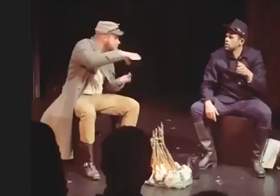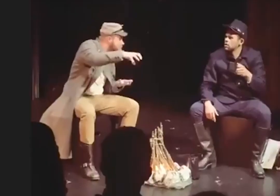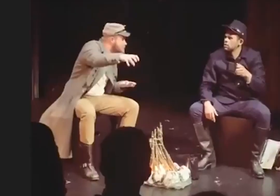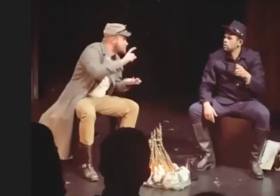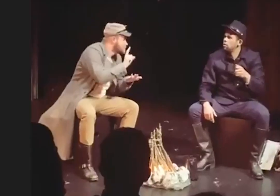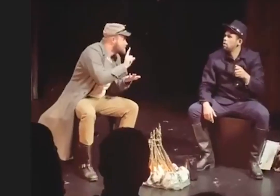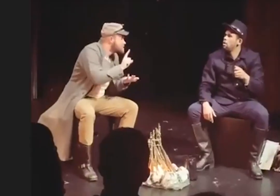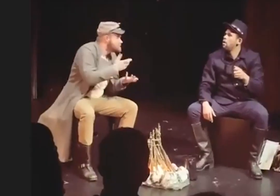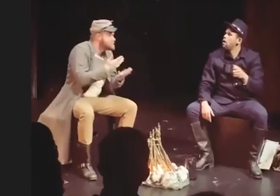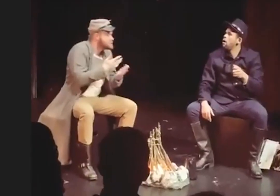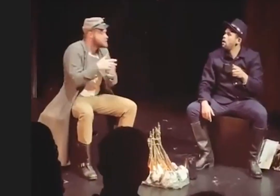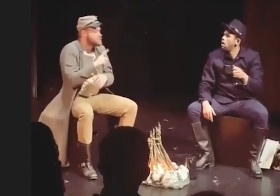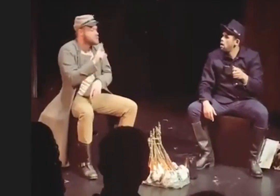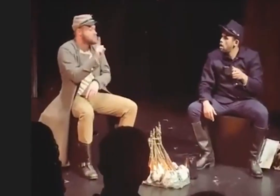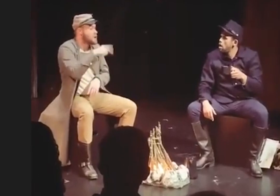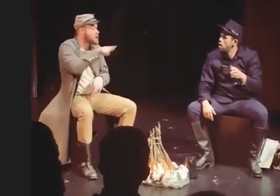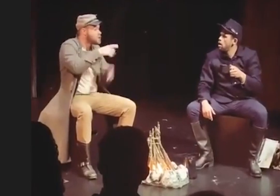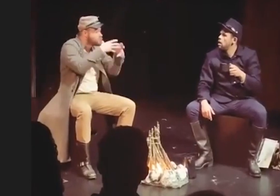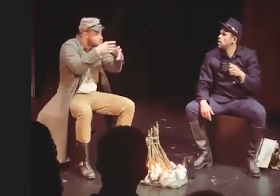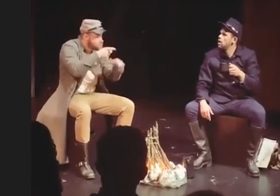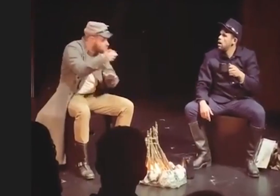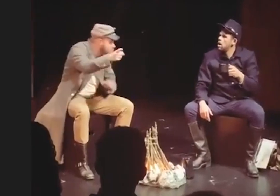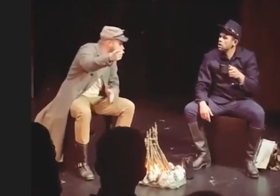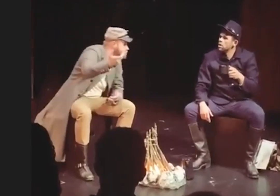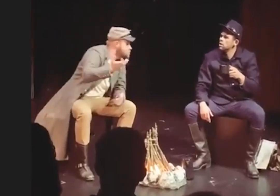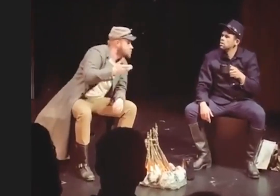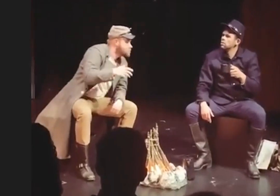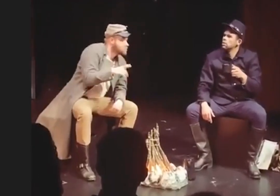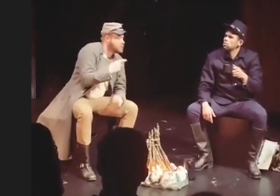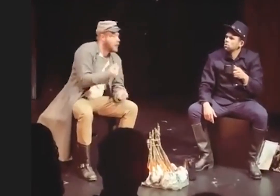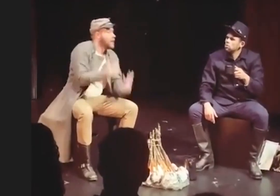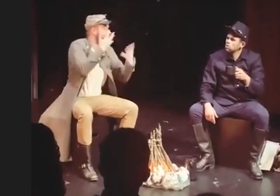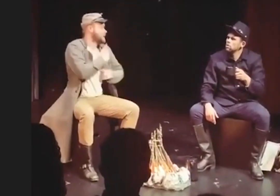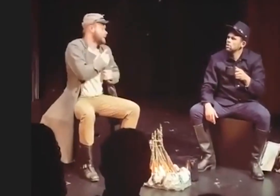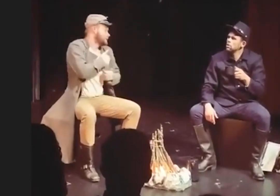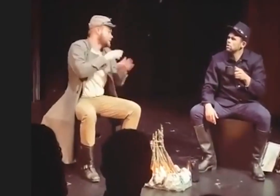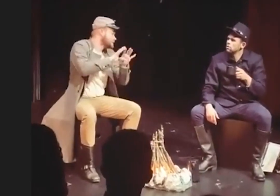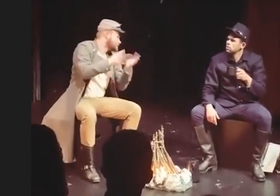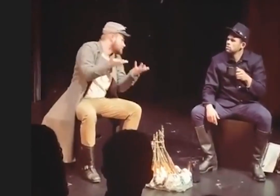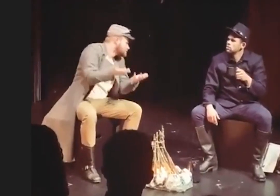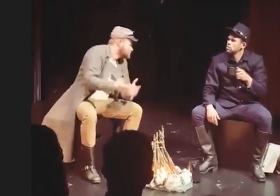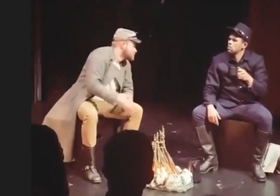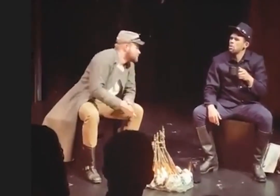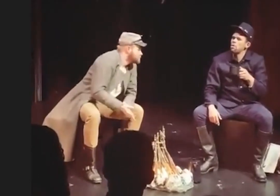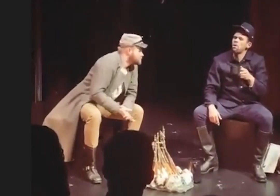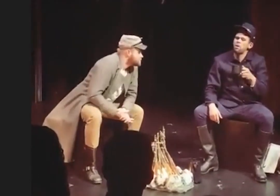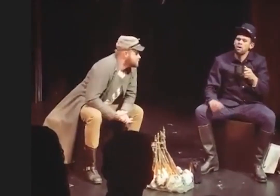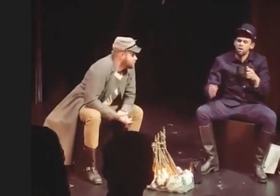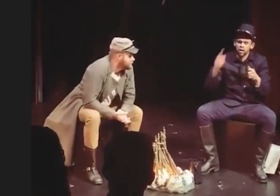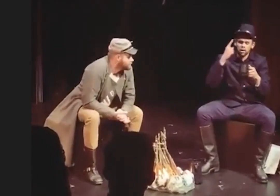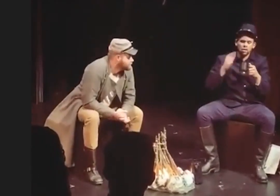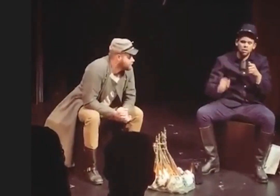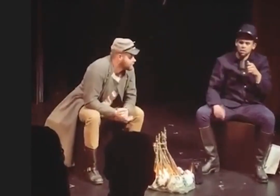Confederate: Knowing their whereabouts, where they are going, and how many there are. Union: Makes sense.